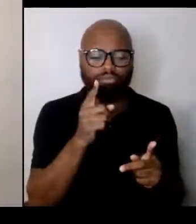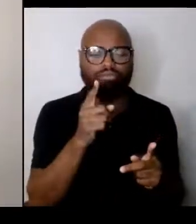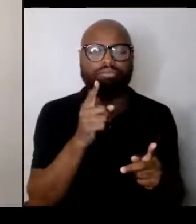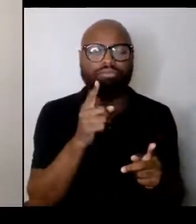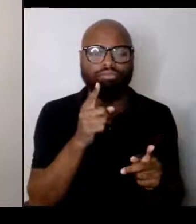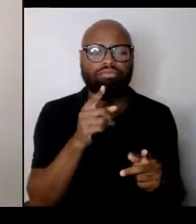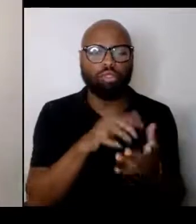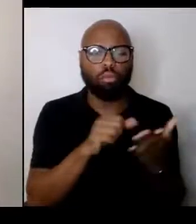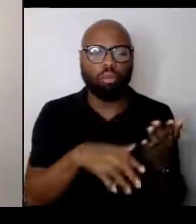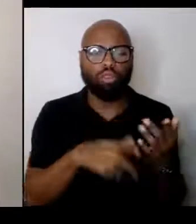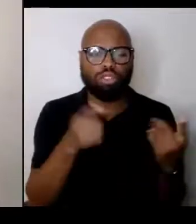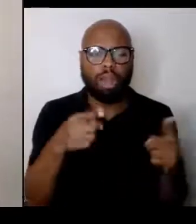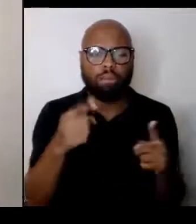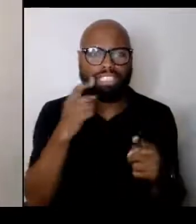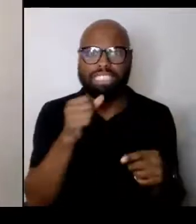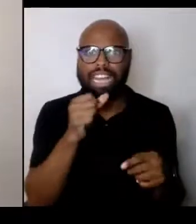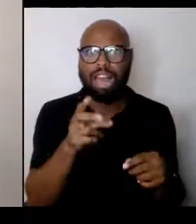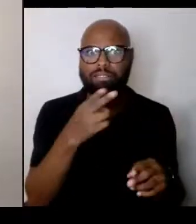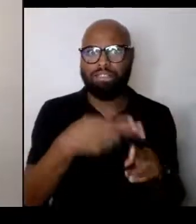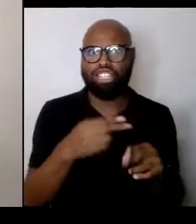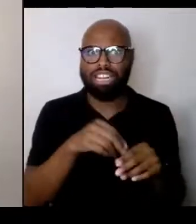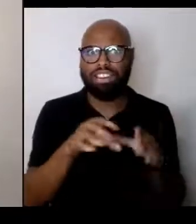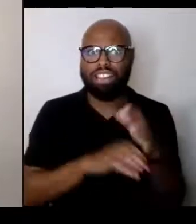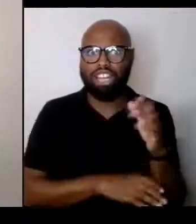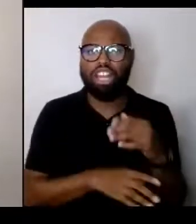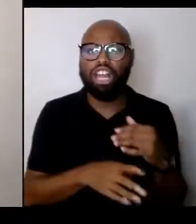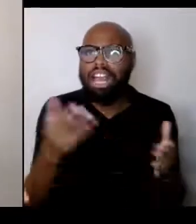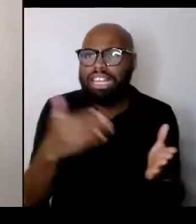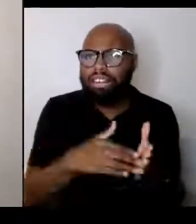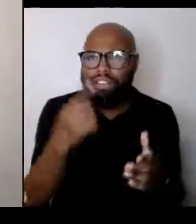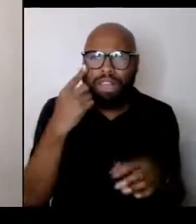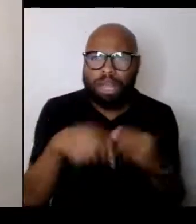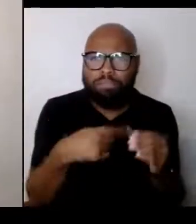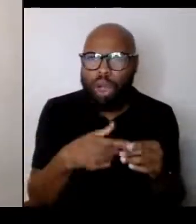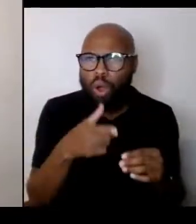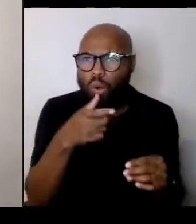I mean, who was the constitution written for? Right, and by whom was it written